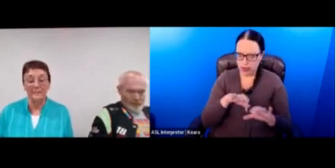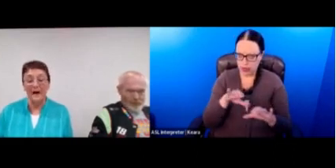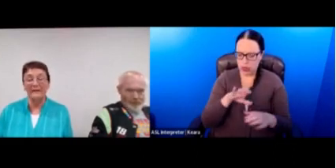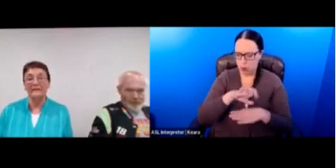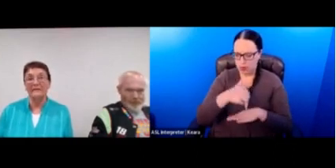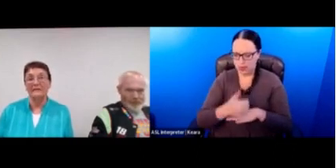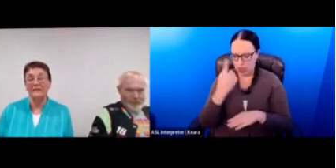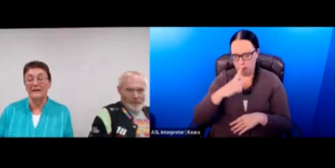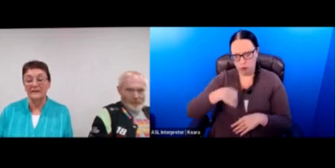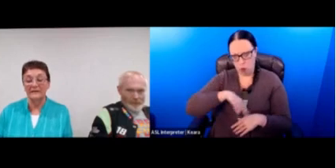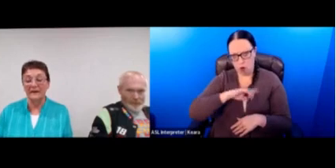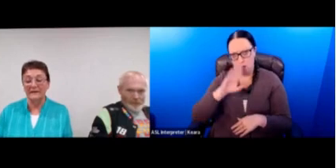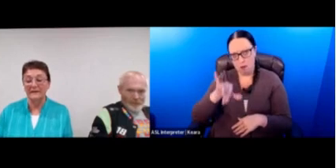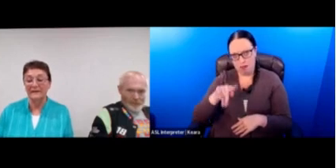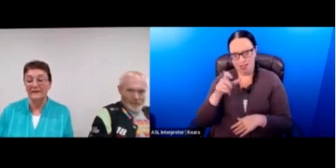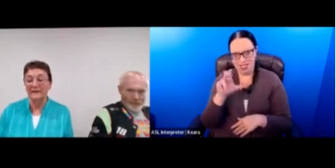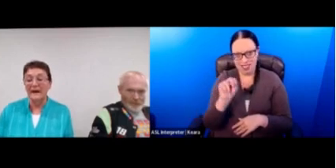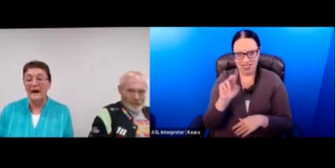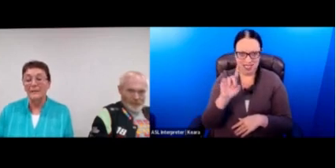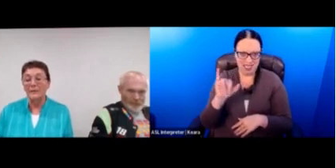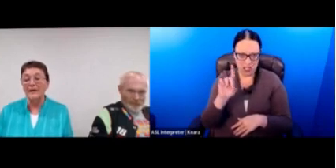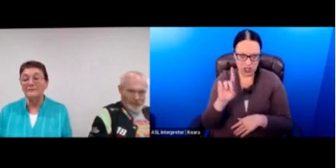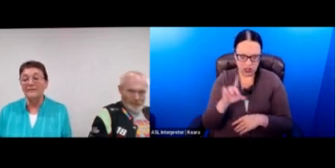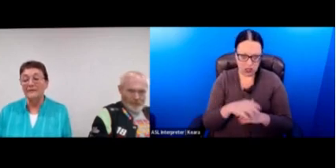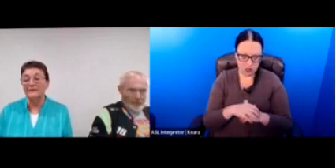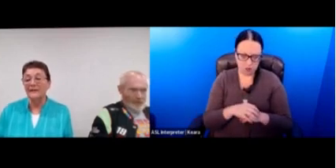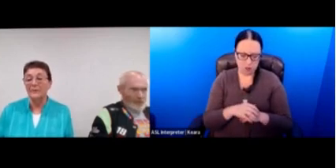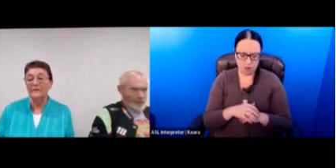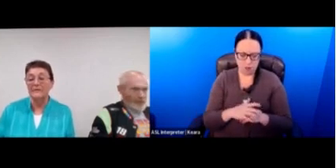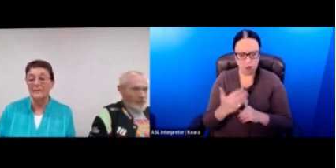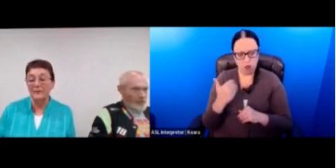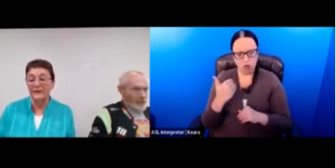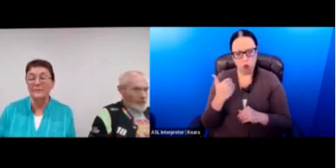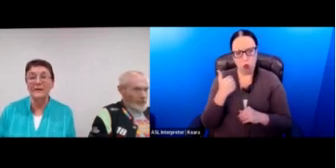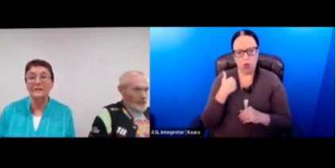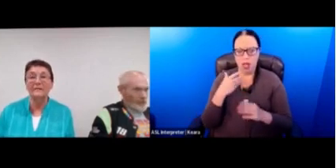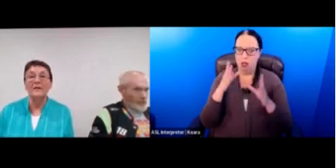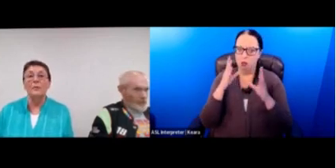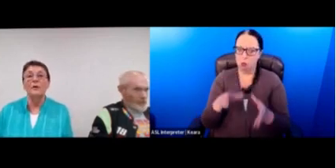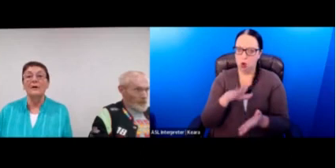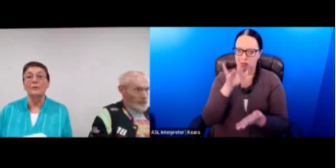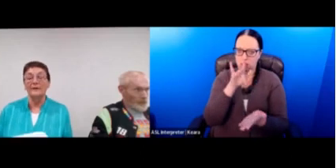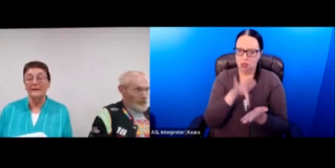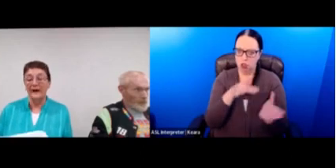by the Tennessee DOD. We had facilitated person centered planning meetings, where we